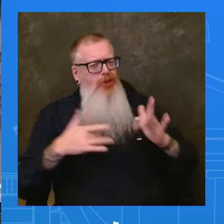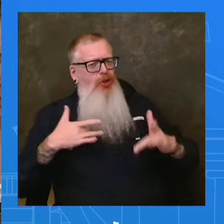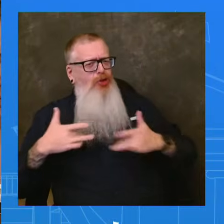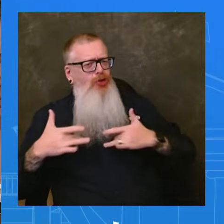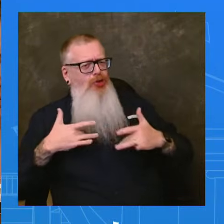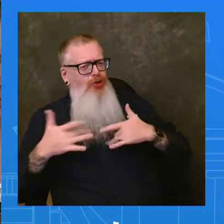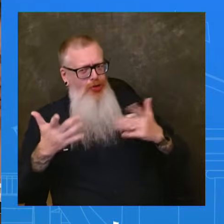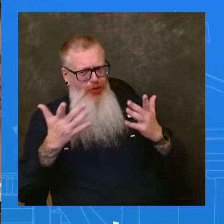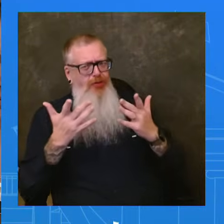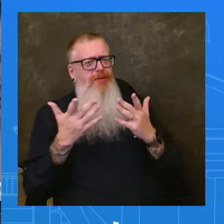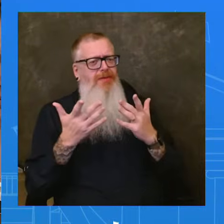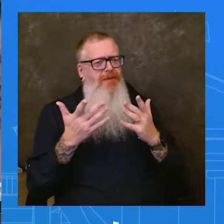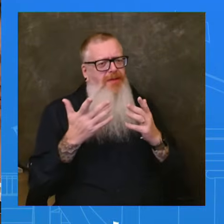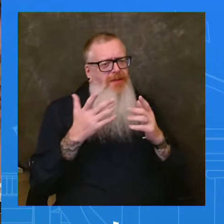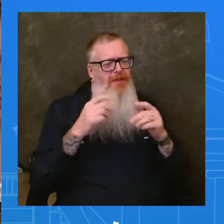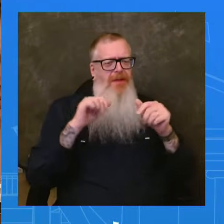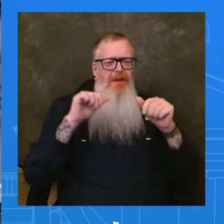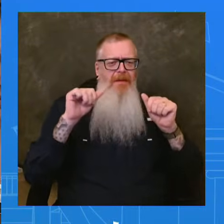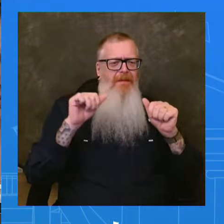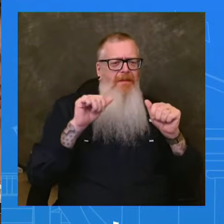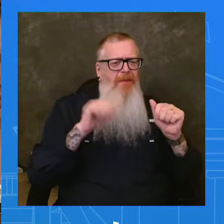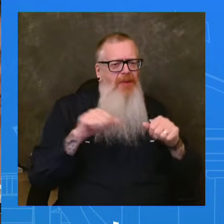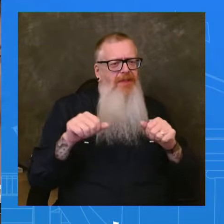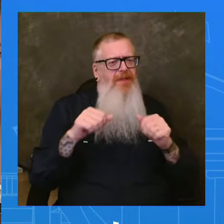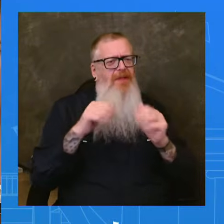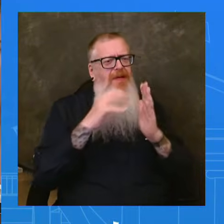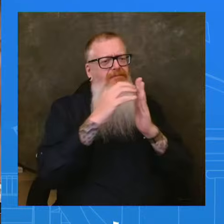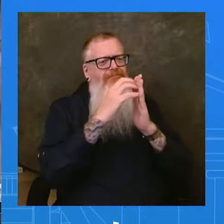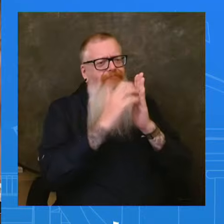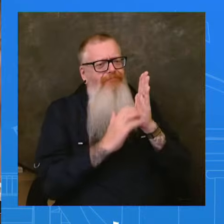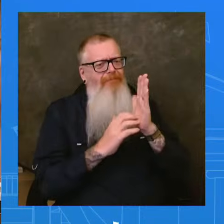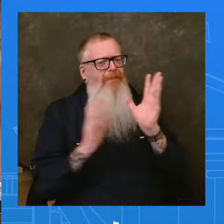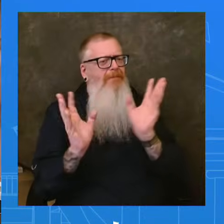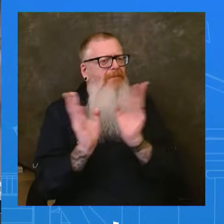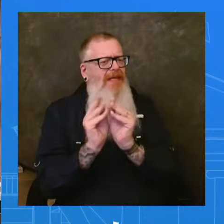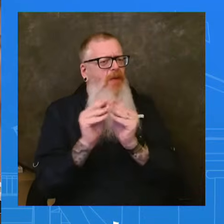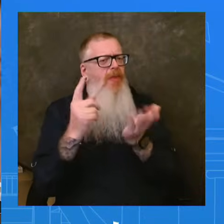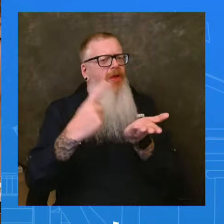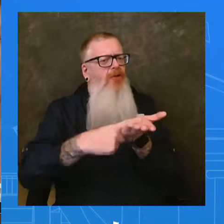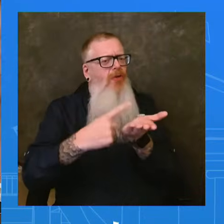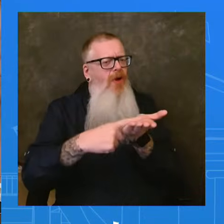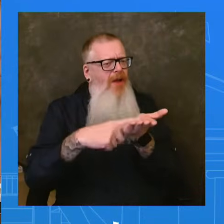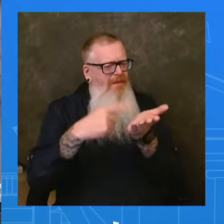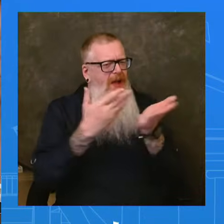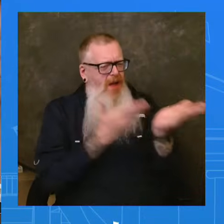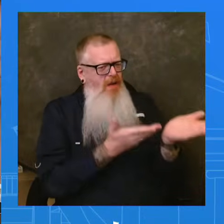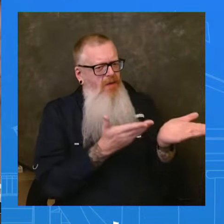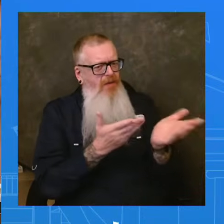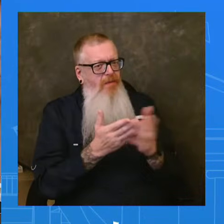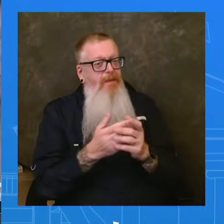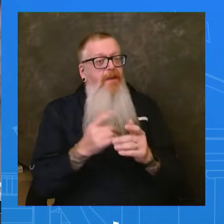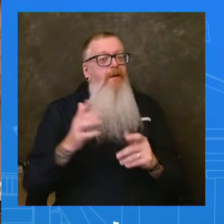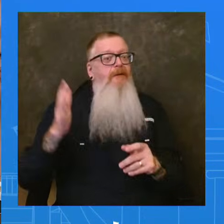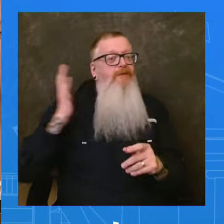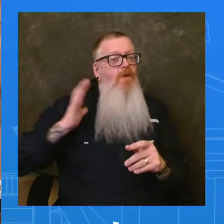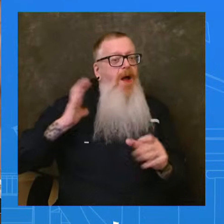of those conversations afterwards. Has President -- has former President Trump availed himself of -- of any resources that might be available to him?